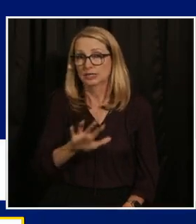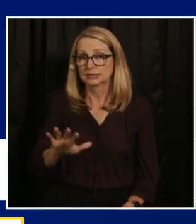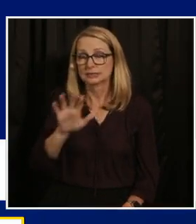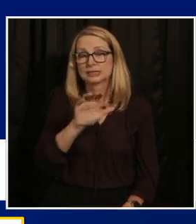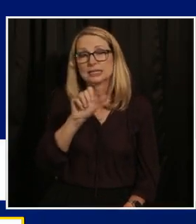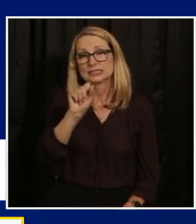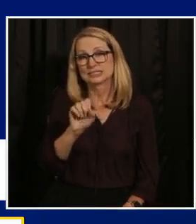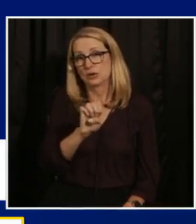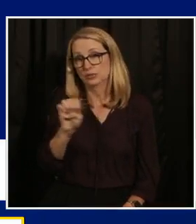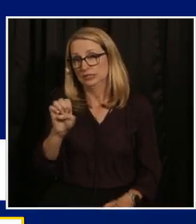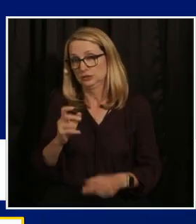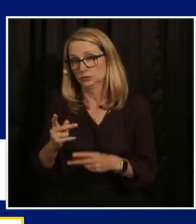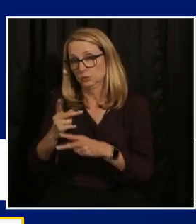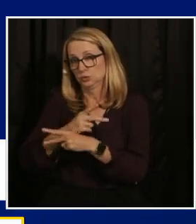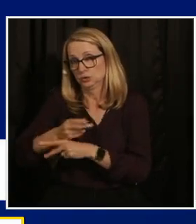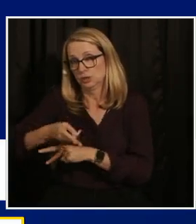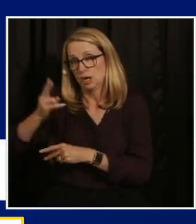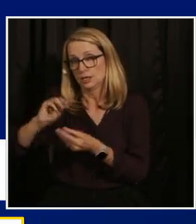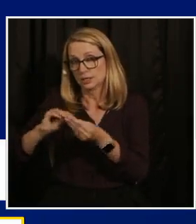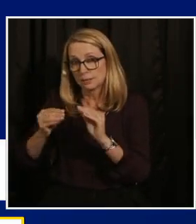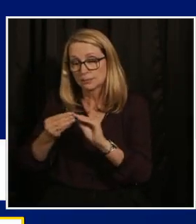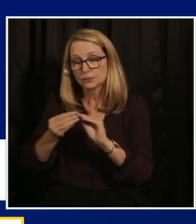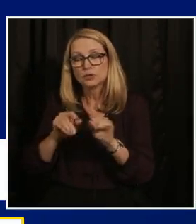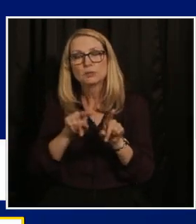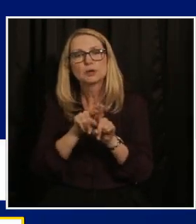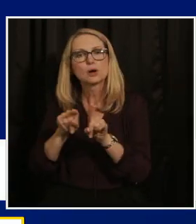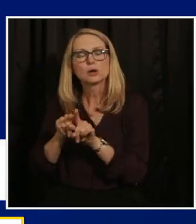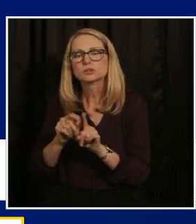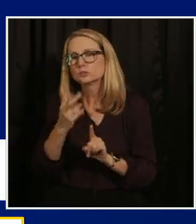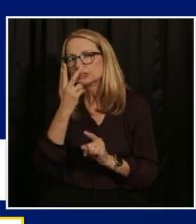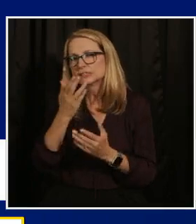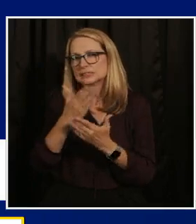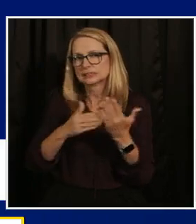the country we are also seeing some higher rates of disease transmission um in some of